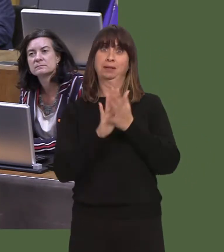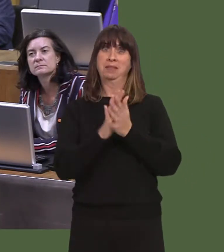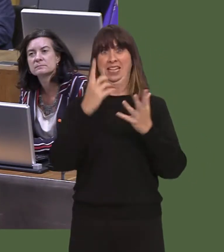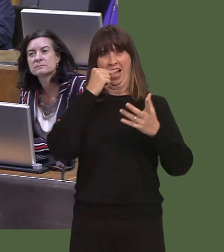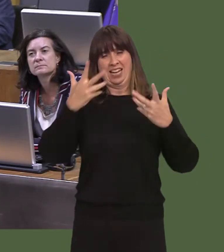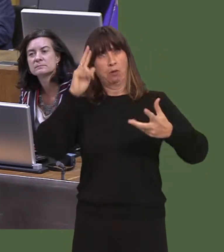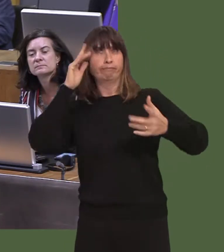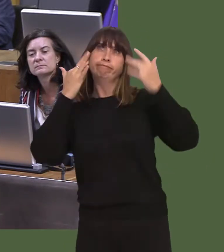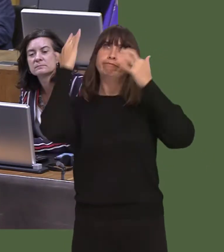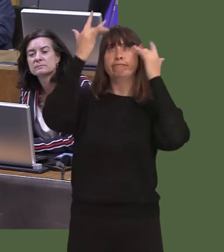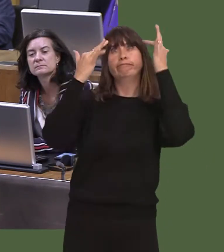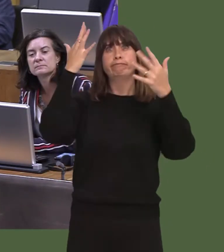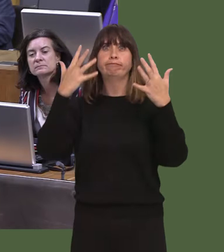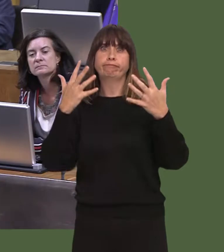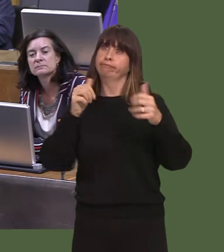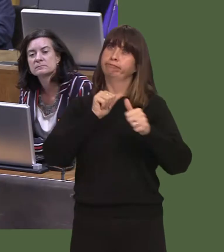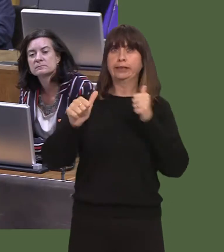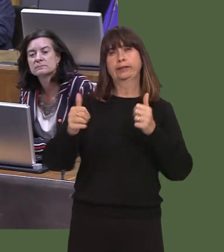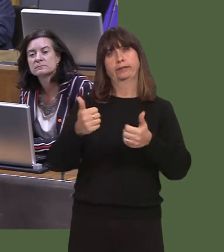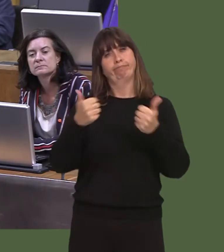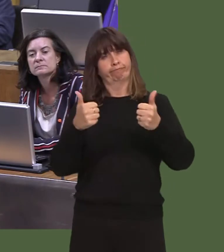to craft a more integrated and sustainable network in the future.